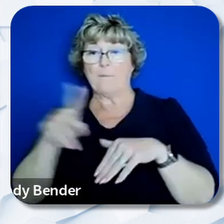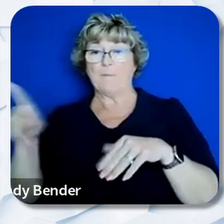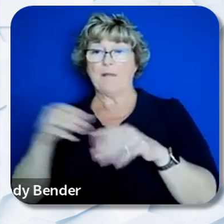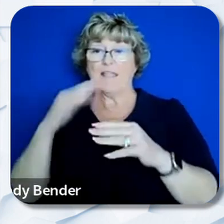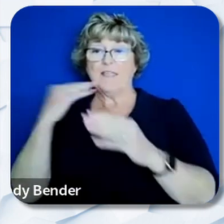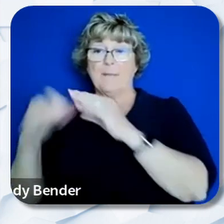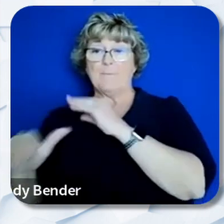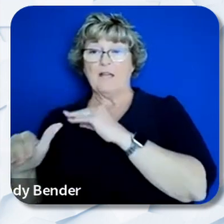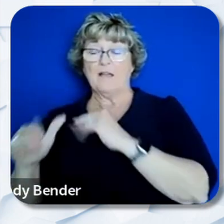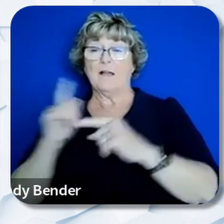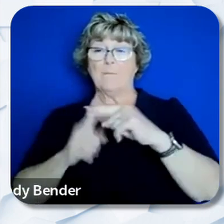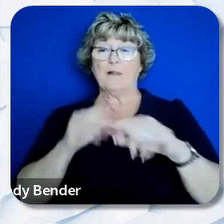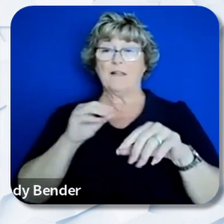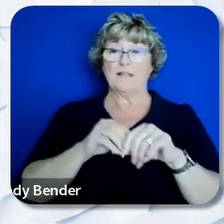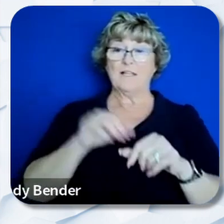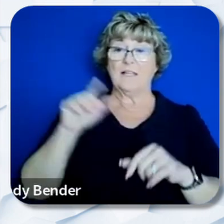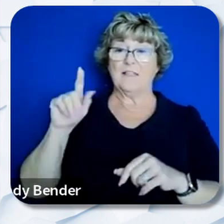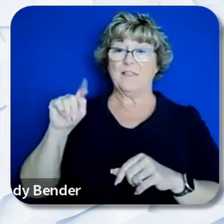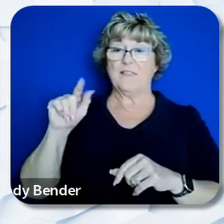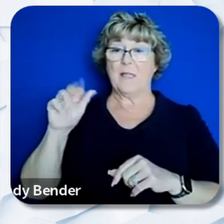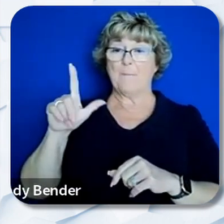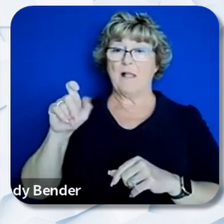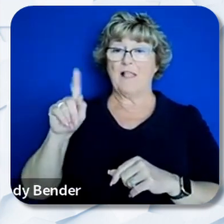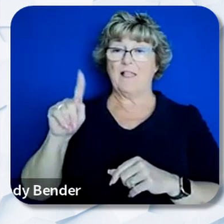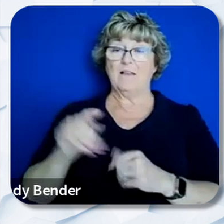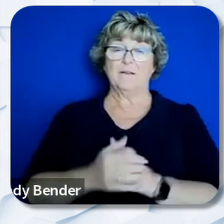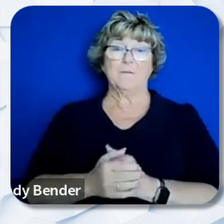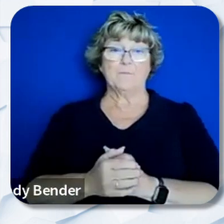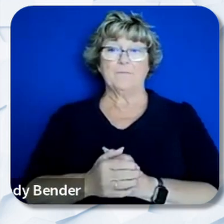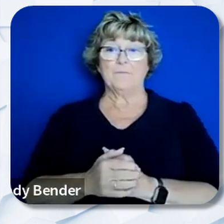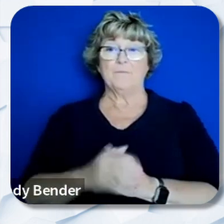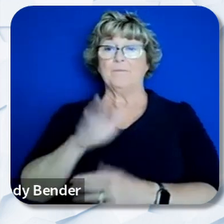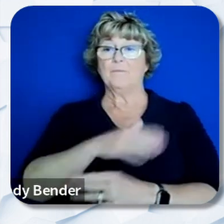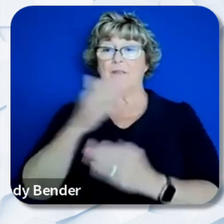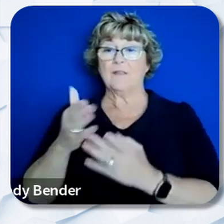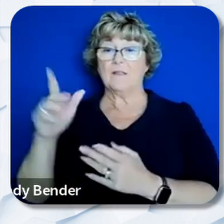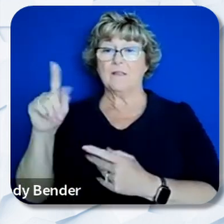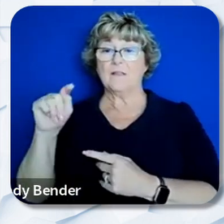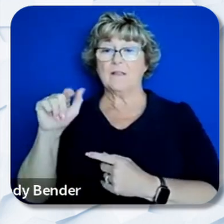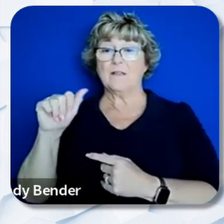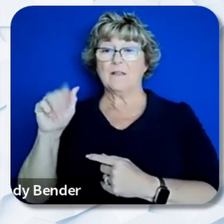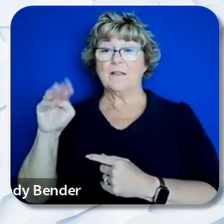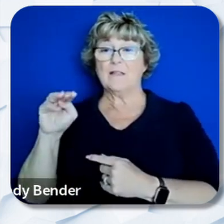as it being in the Padlet. Okay. I believe we're going on to Tamara. Correct? Thank you